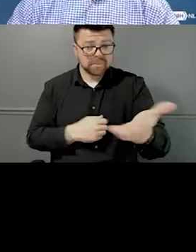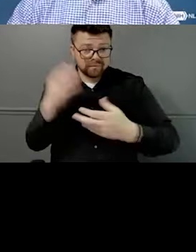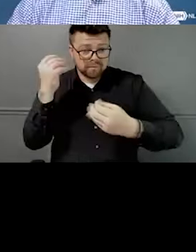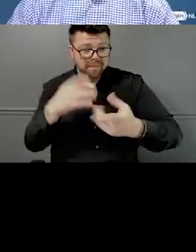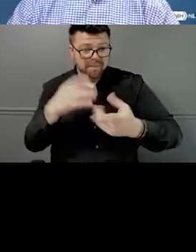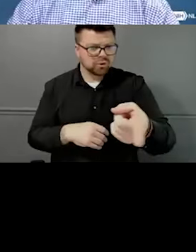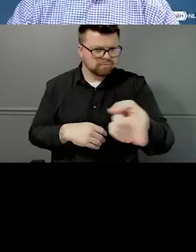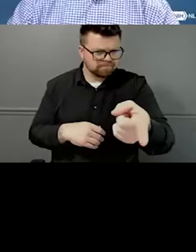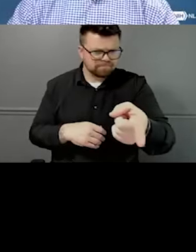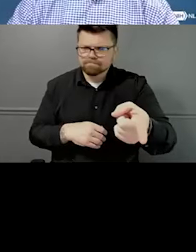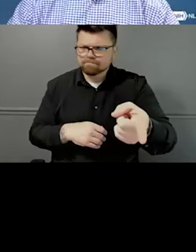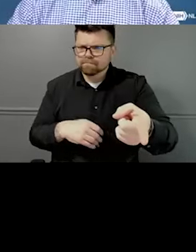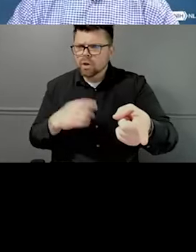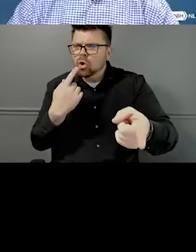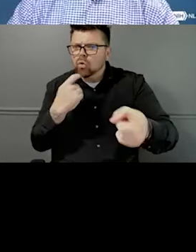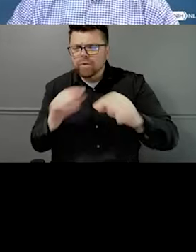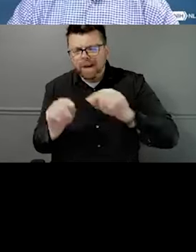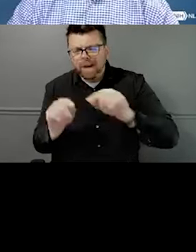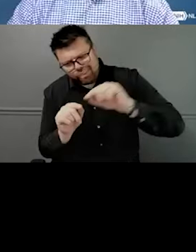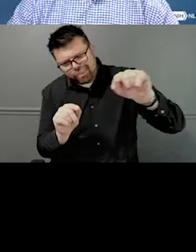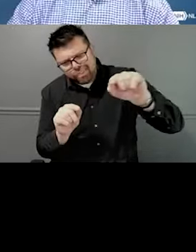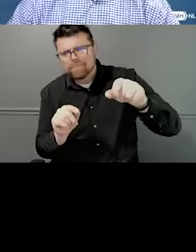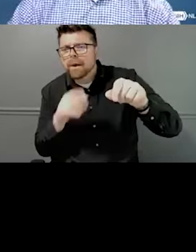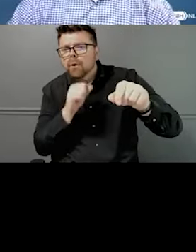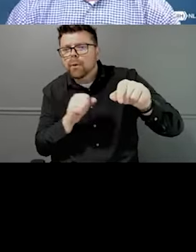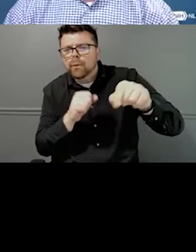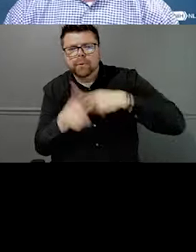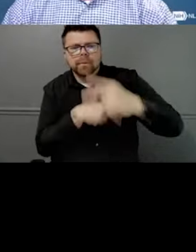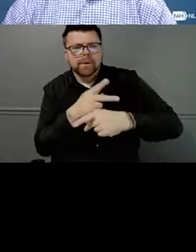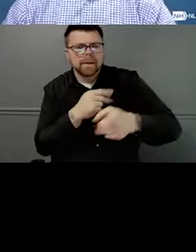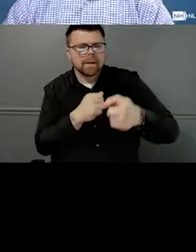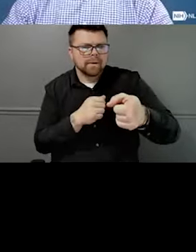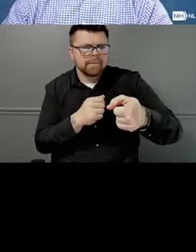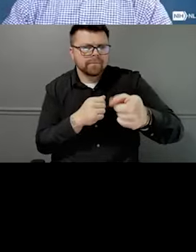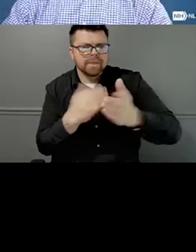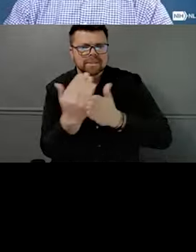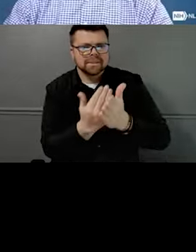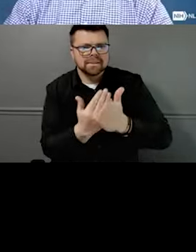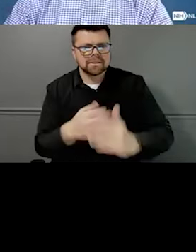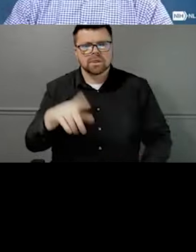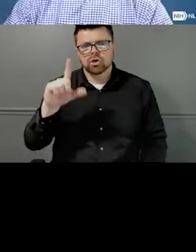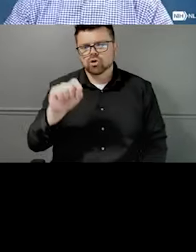The older version is listed as 2023-1,